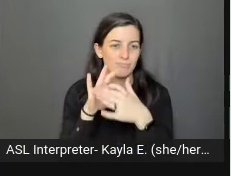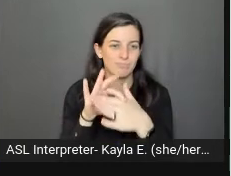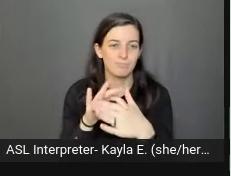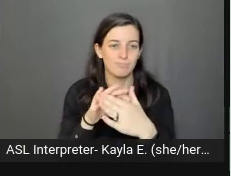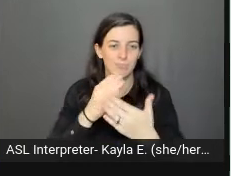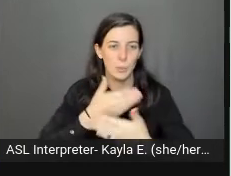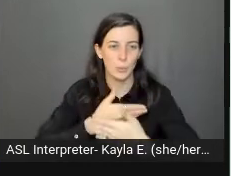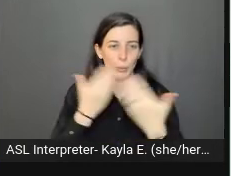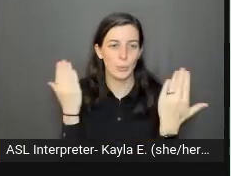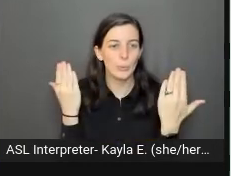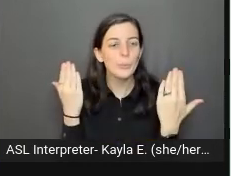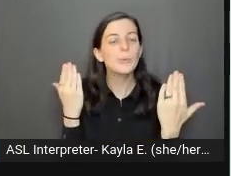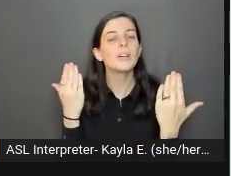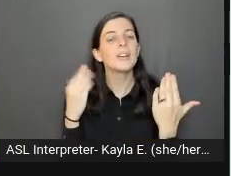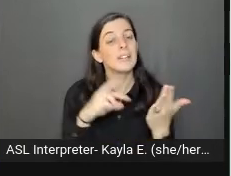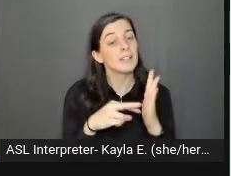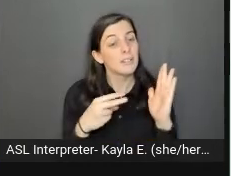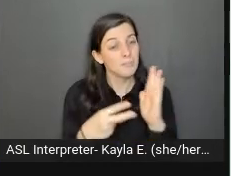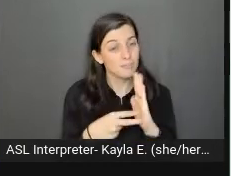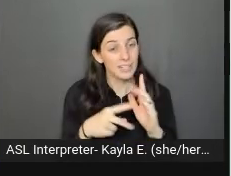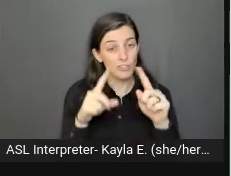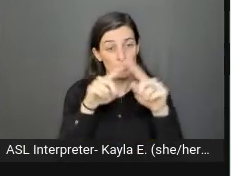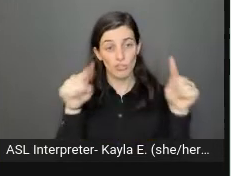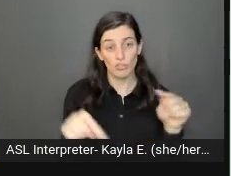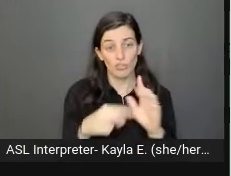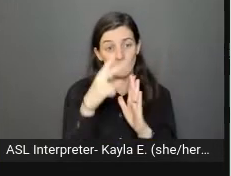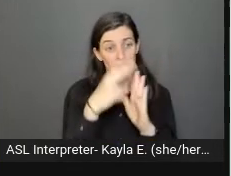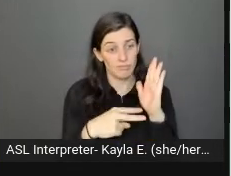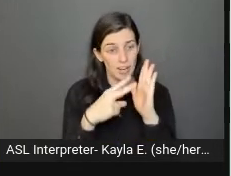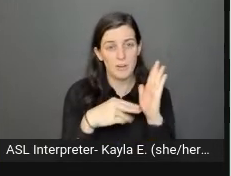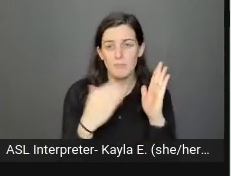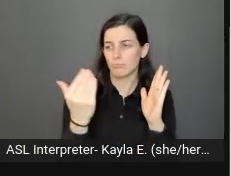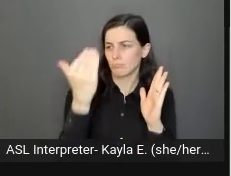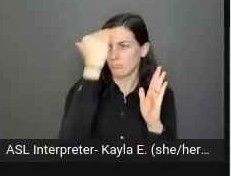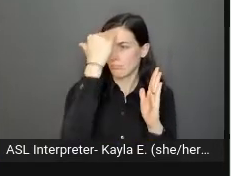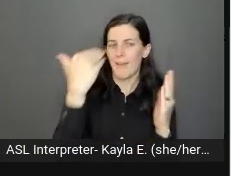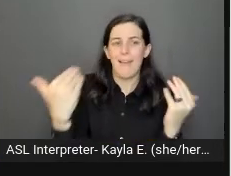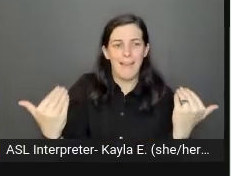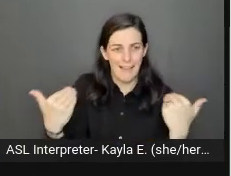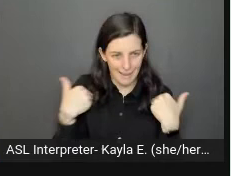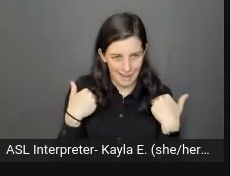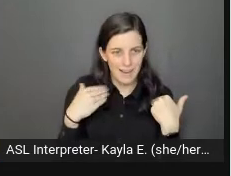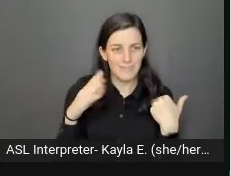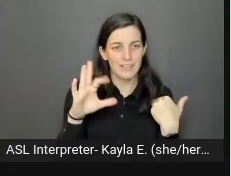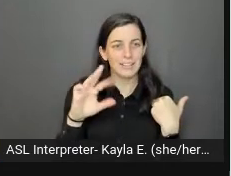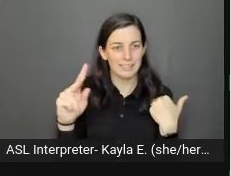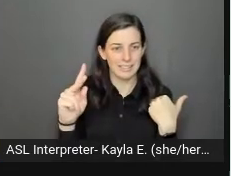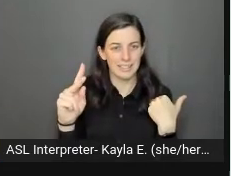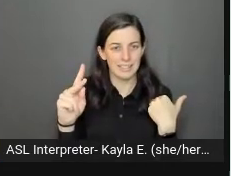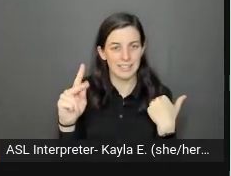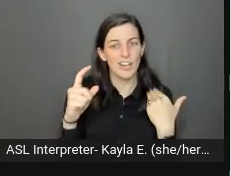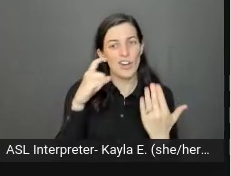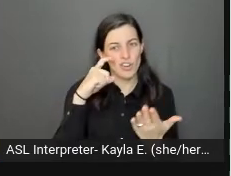A screen reader user will know that there's a link there because the screen reader will recognize the a-tag